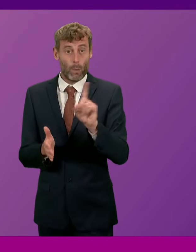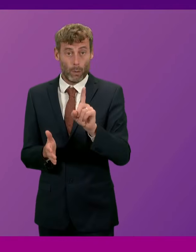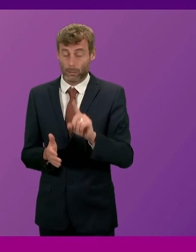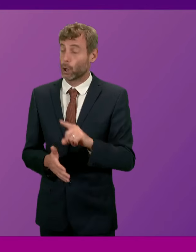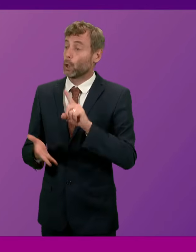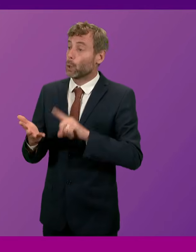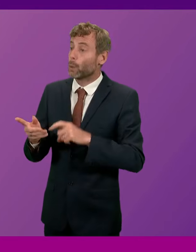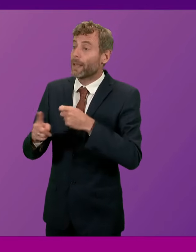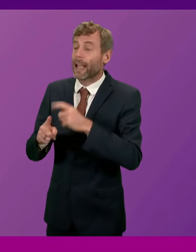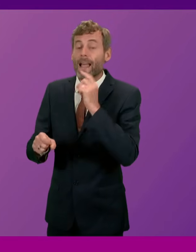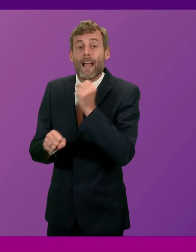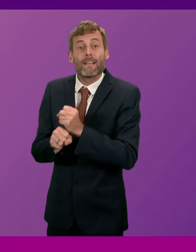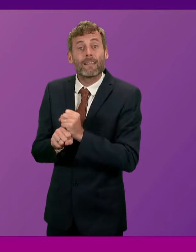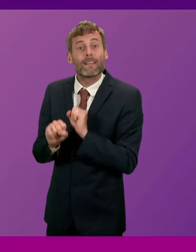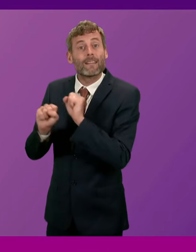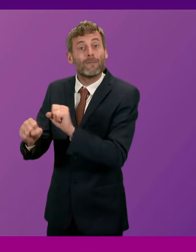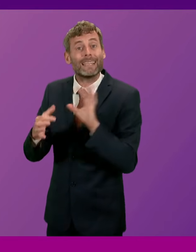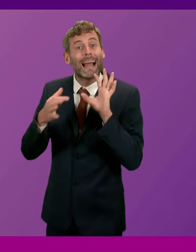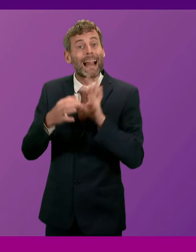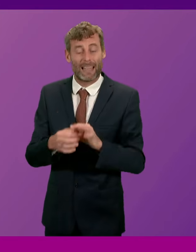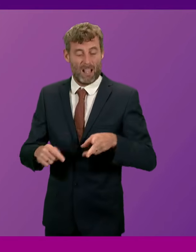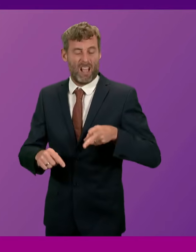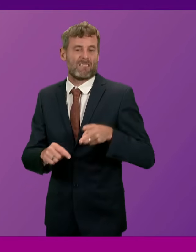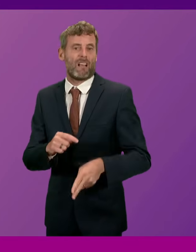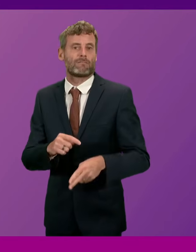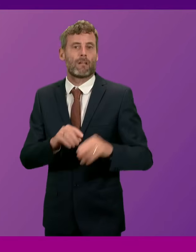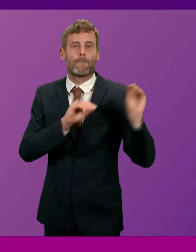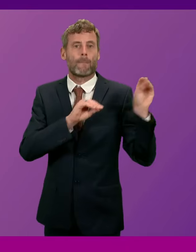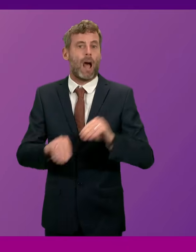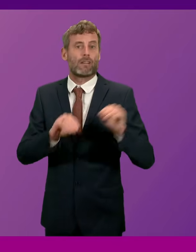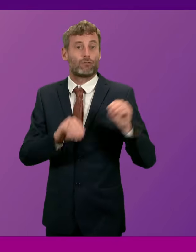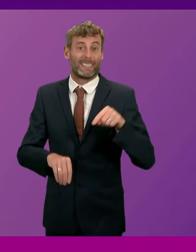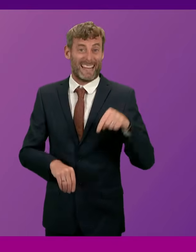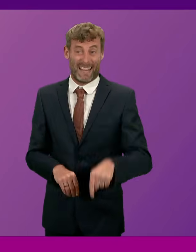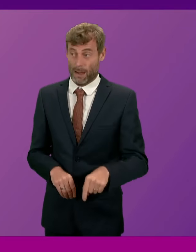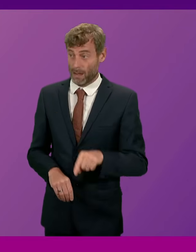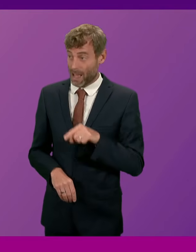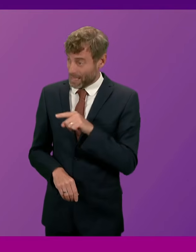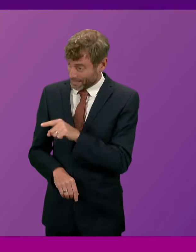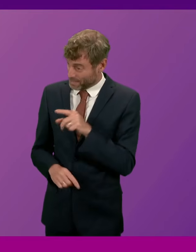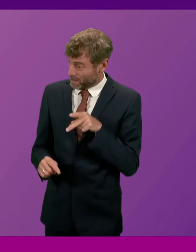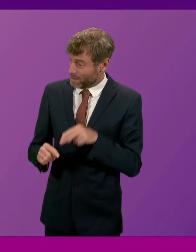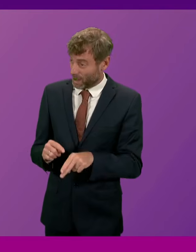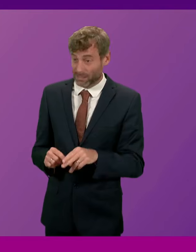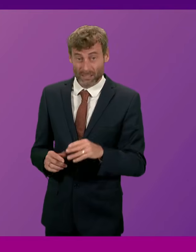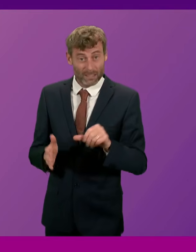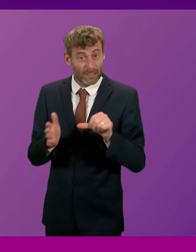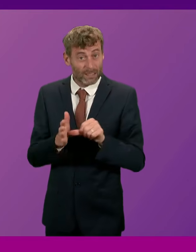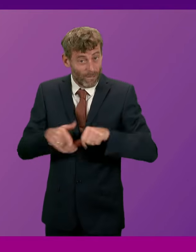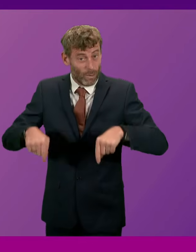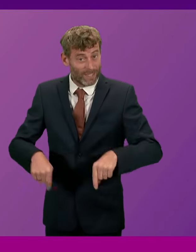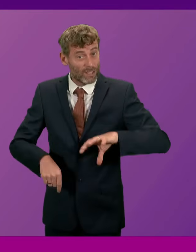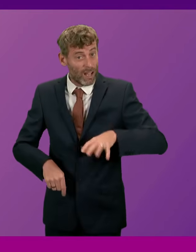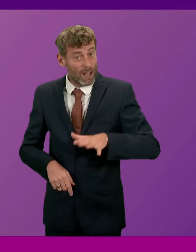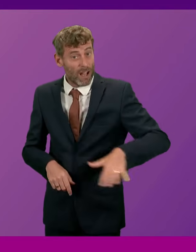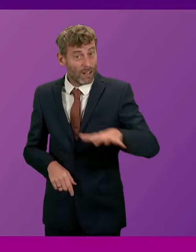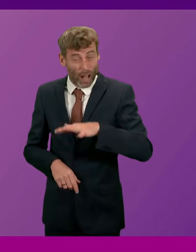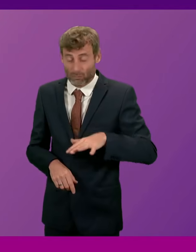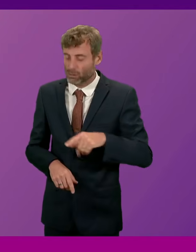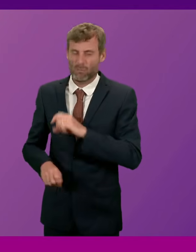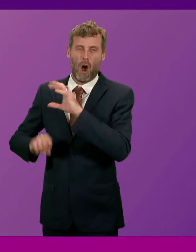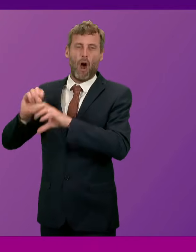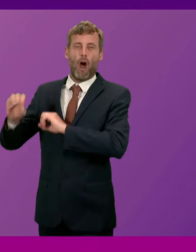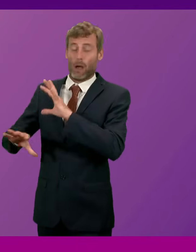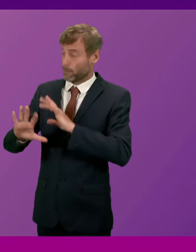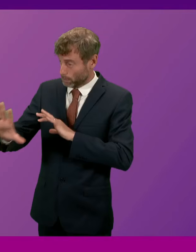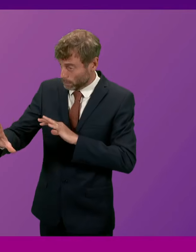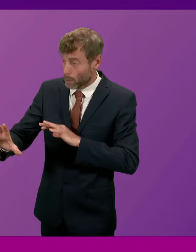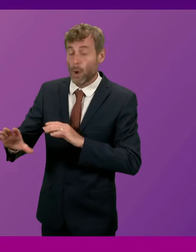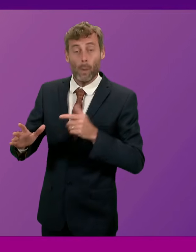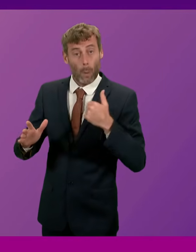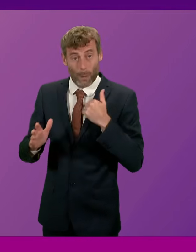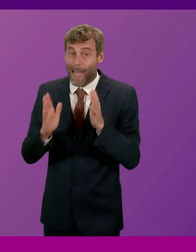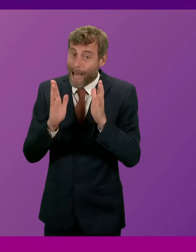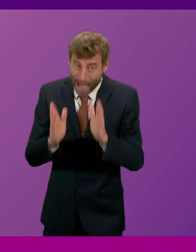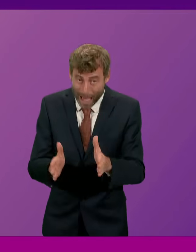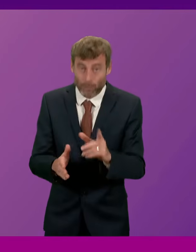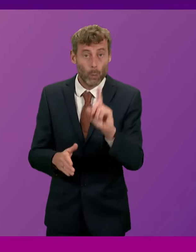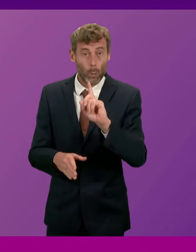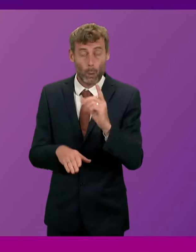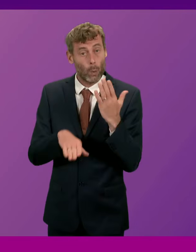the UK Government’s approach to migration. We have to work with other countries to